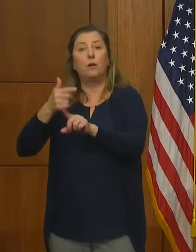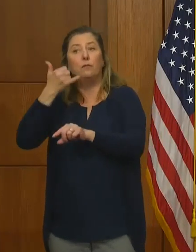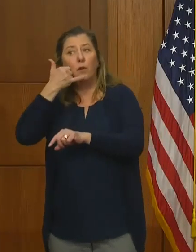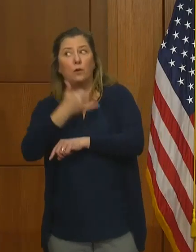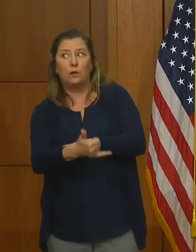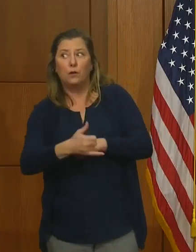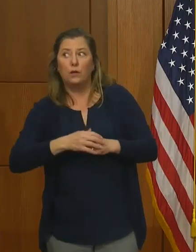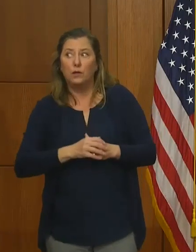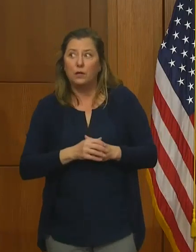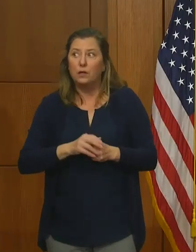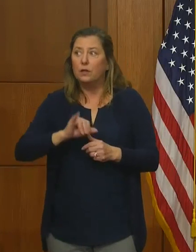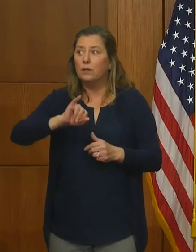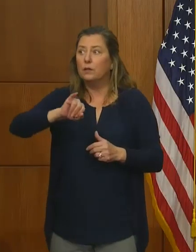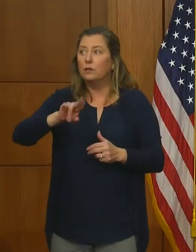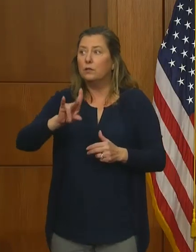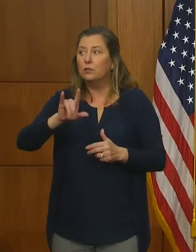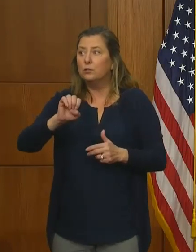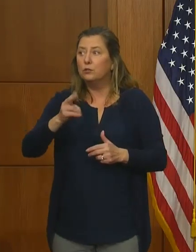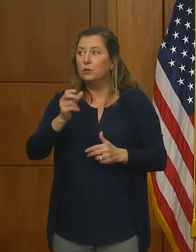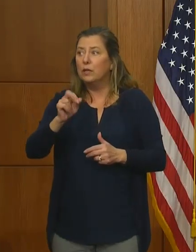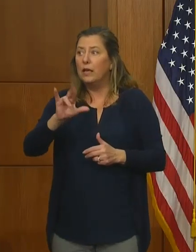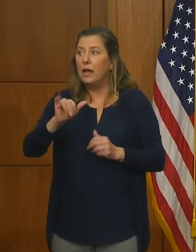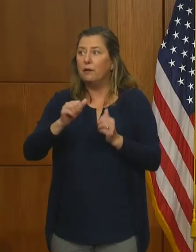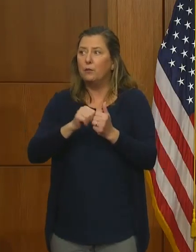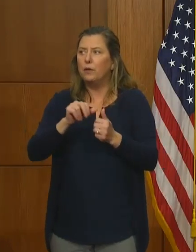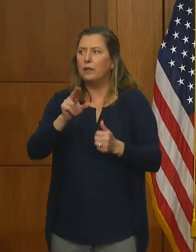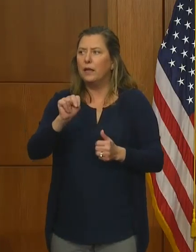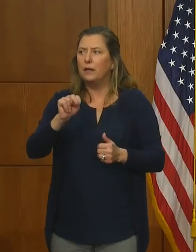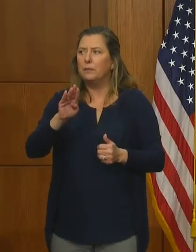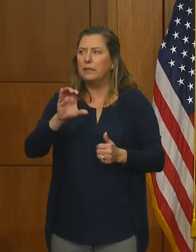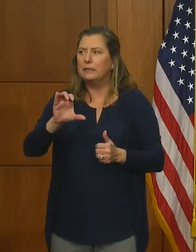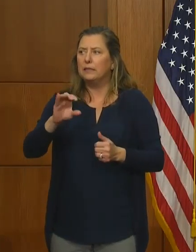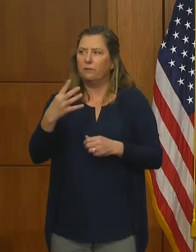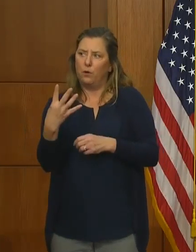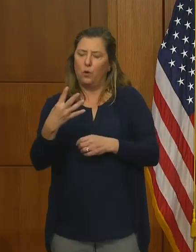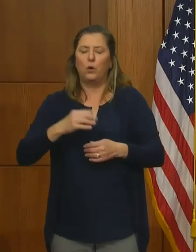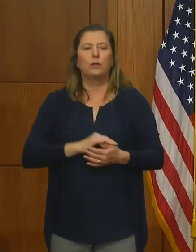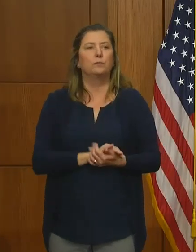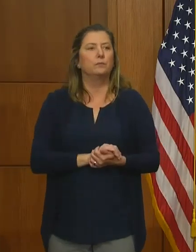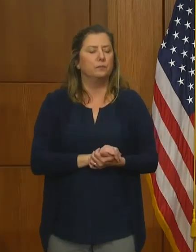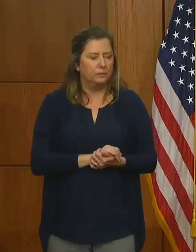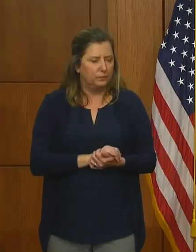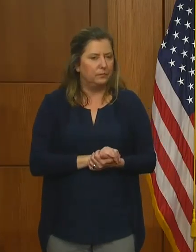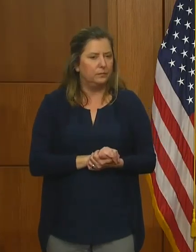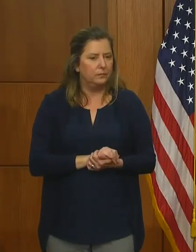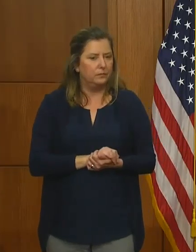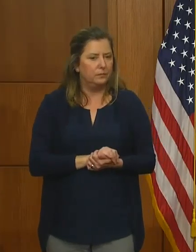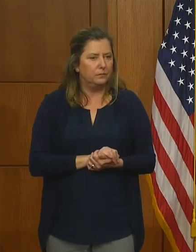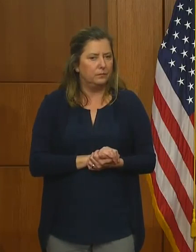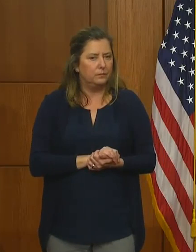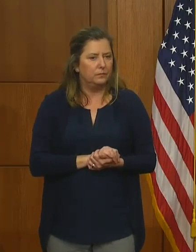DISCUSS WITH THEM AND I WAS WE'LL WE'LL WORK WITH OUR SECTOR VEGGIE. AND